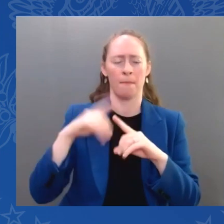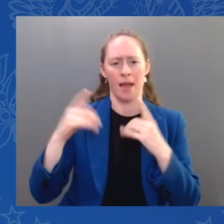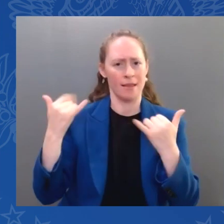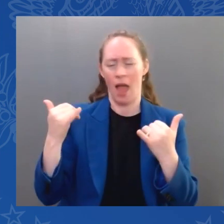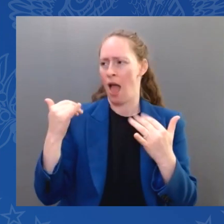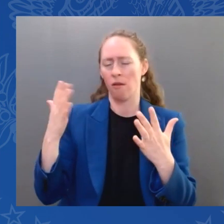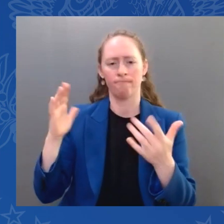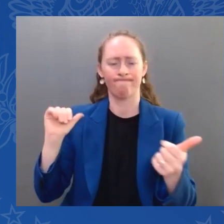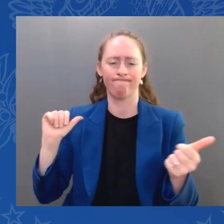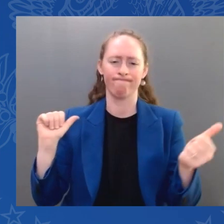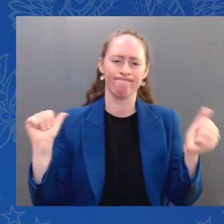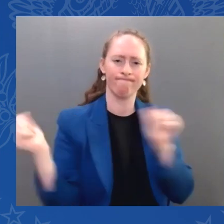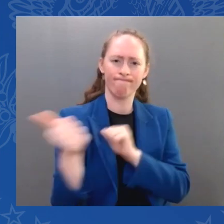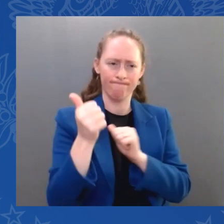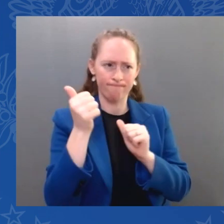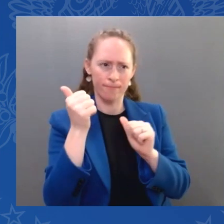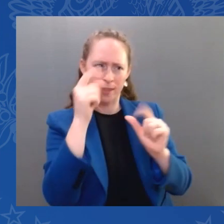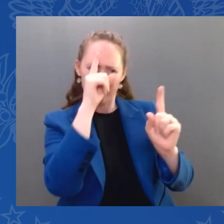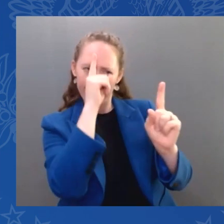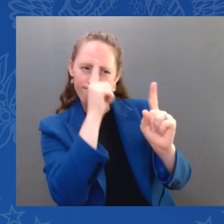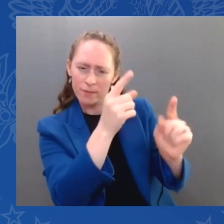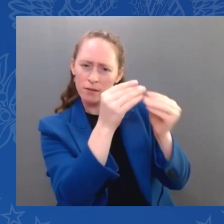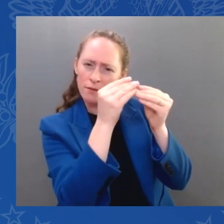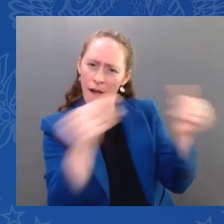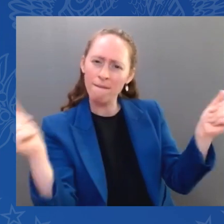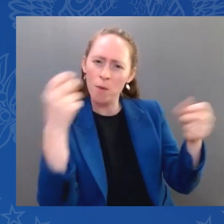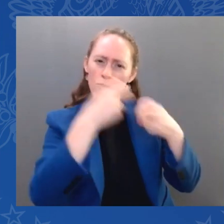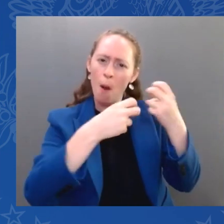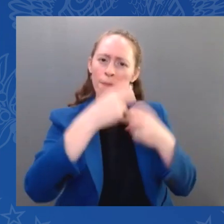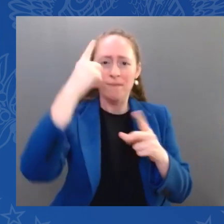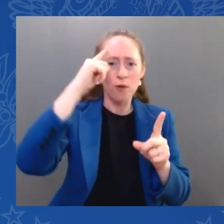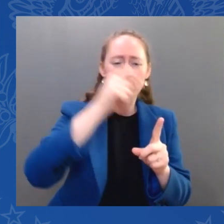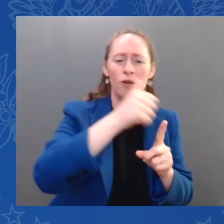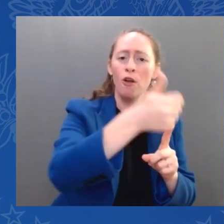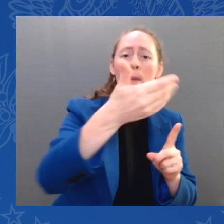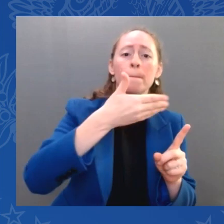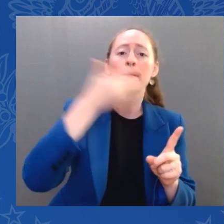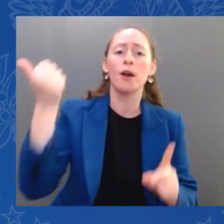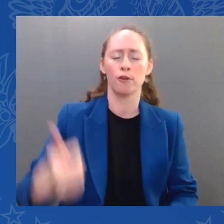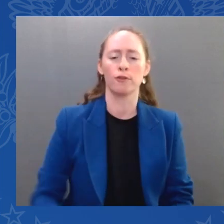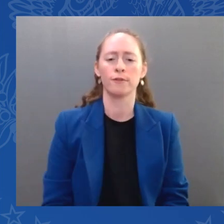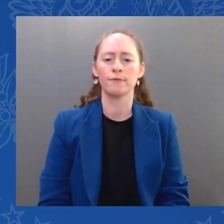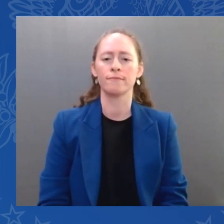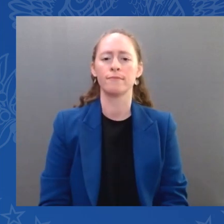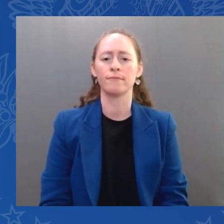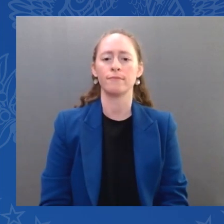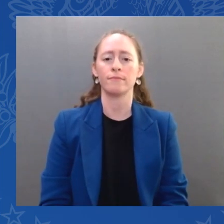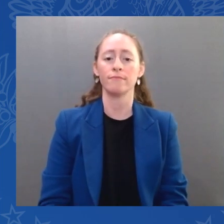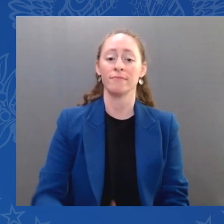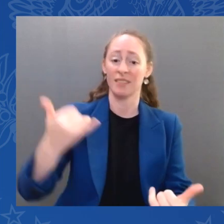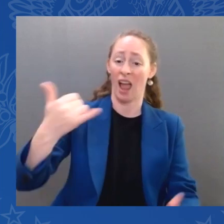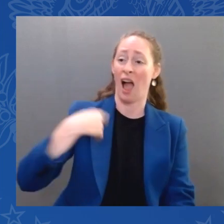And I can't thank you enough for your willingness to continue to fight for other families. Nothing can bring back your loved ones,